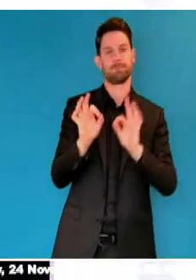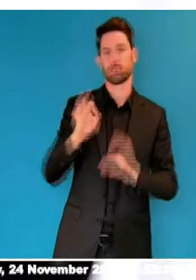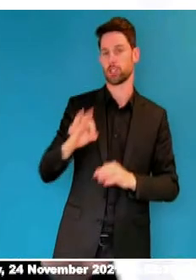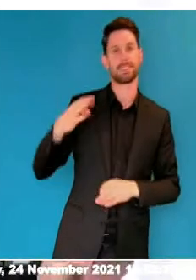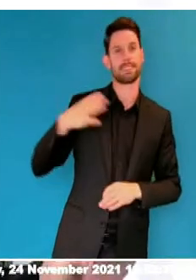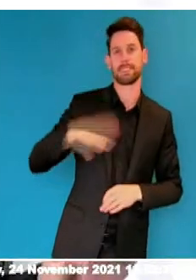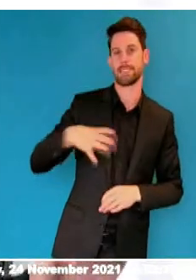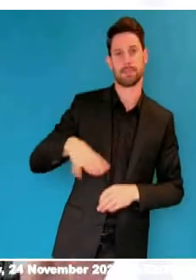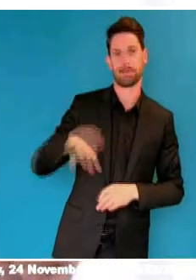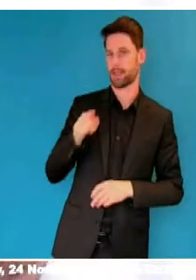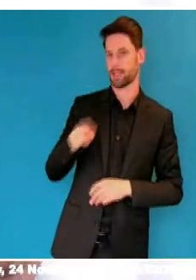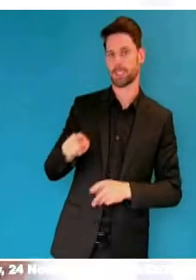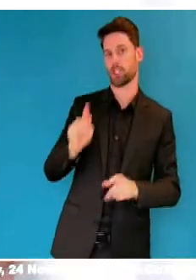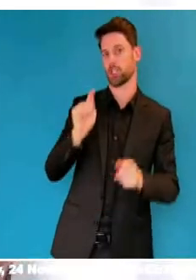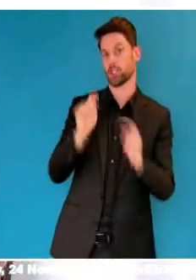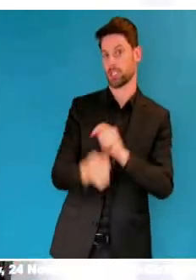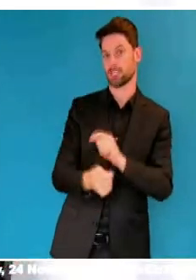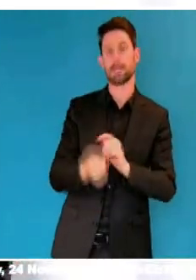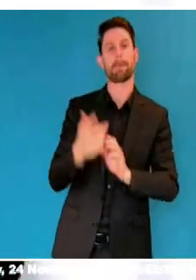It's not provided? MS KRUGER: Yes.